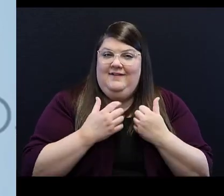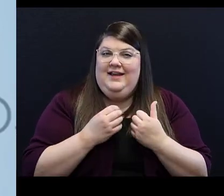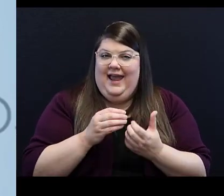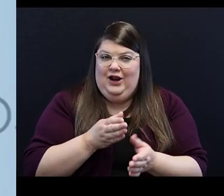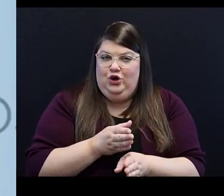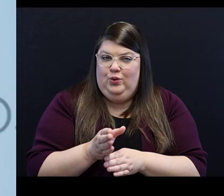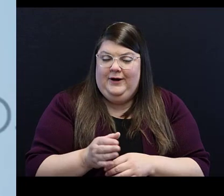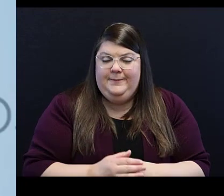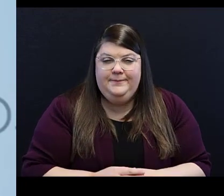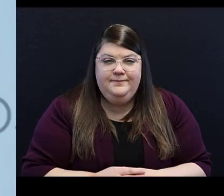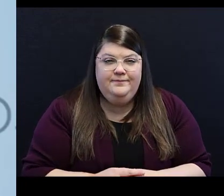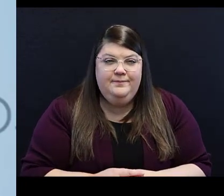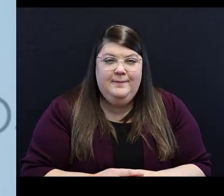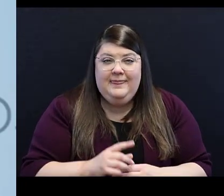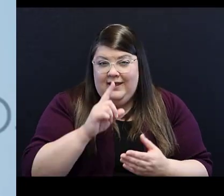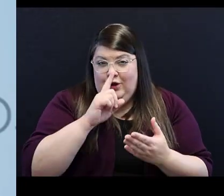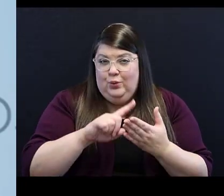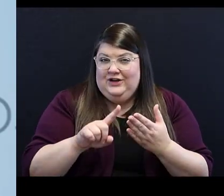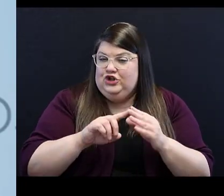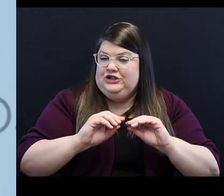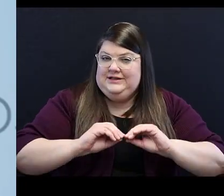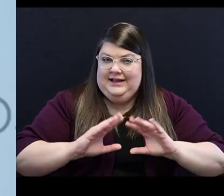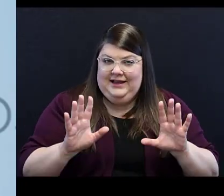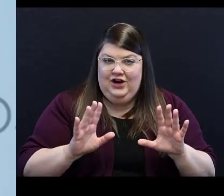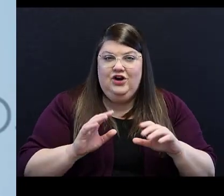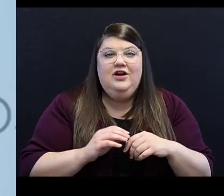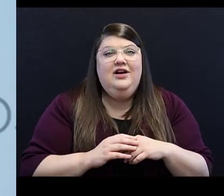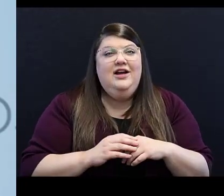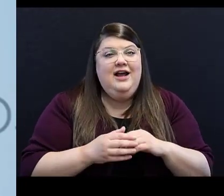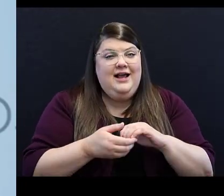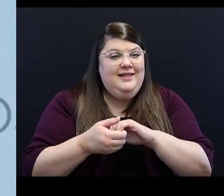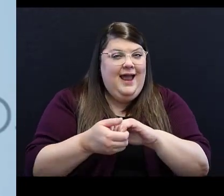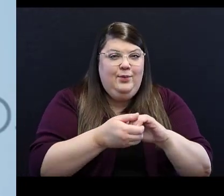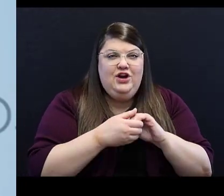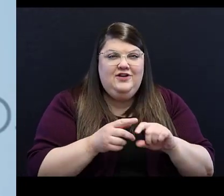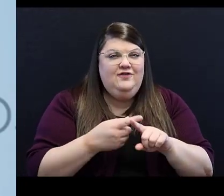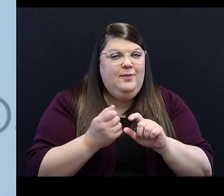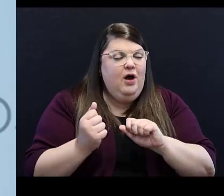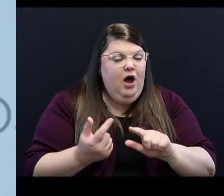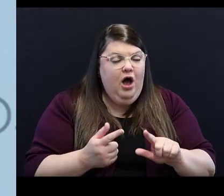The research is clear that collaboration from all stakeholders in the transition process